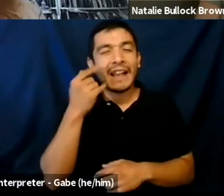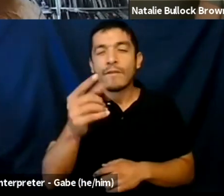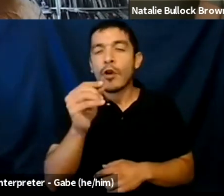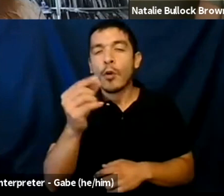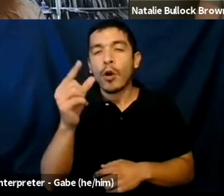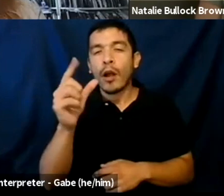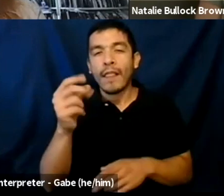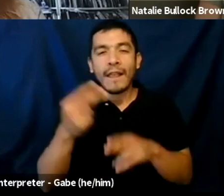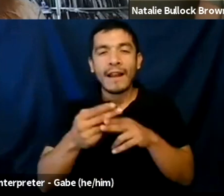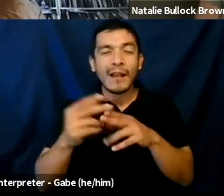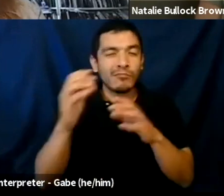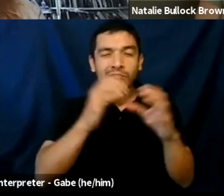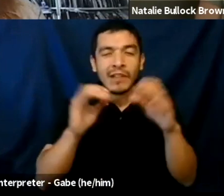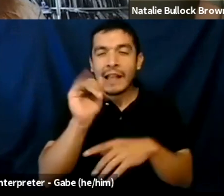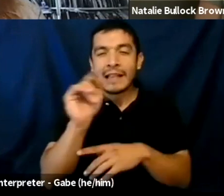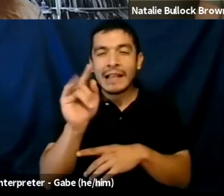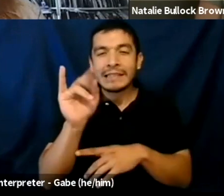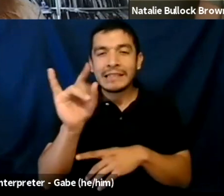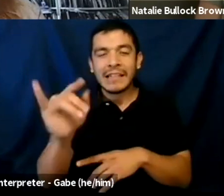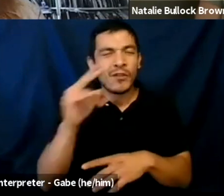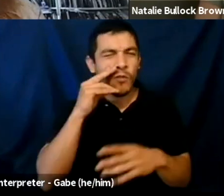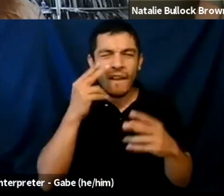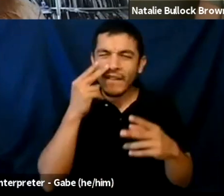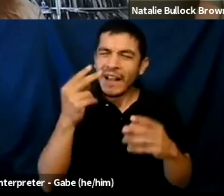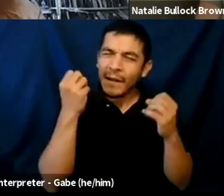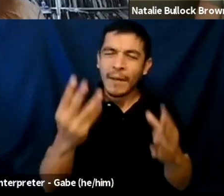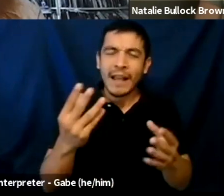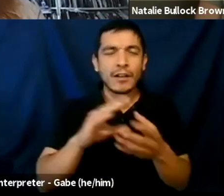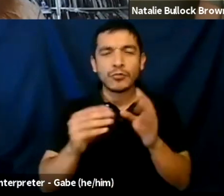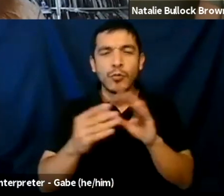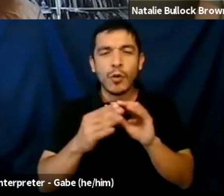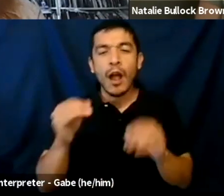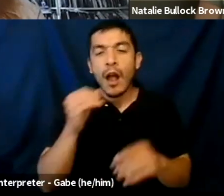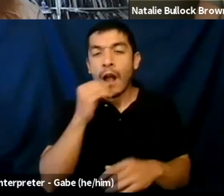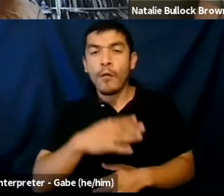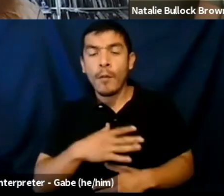you'll find thousands of stories of women and survivors.